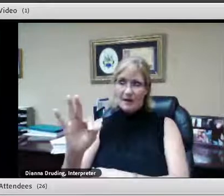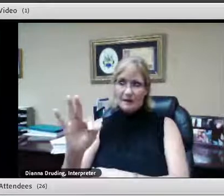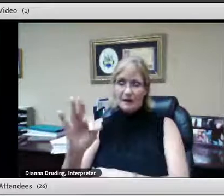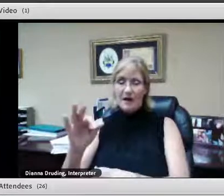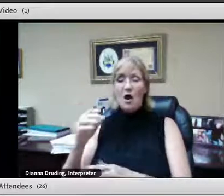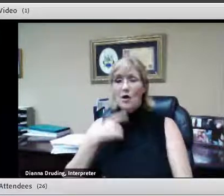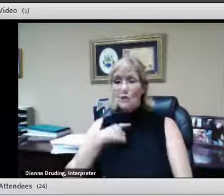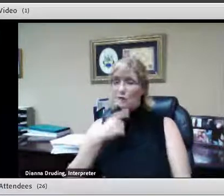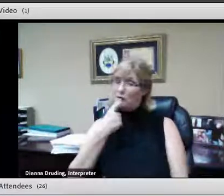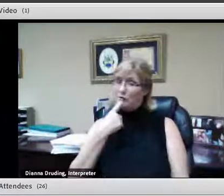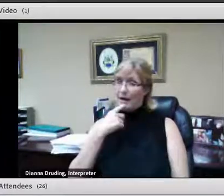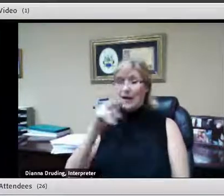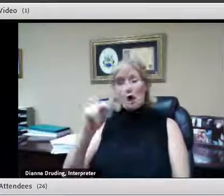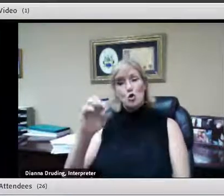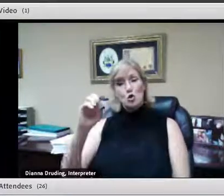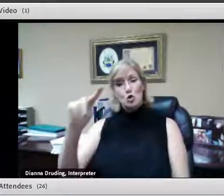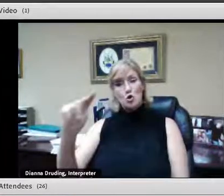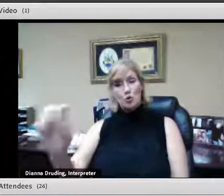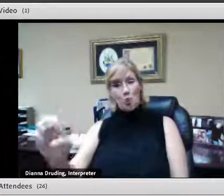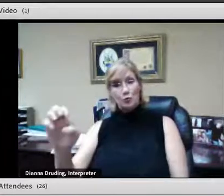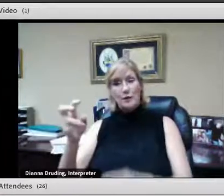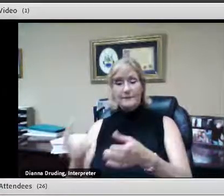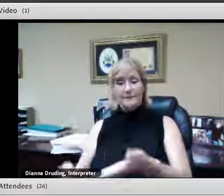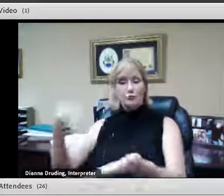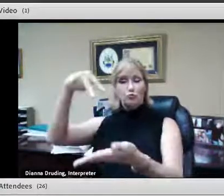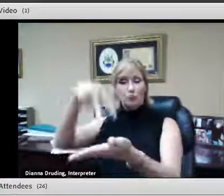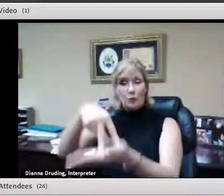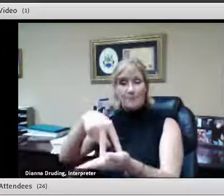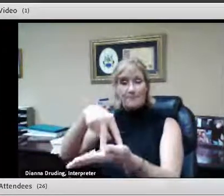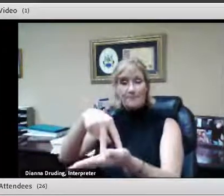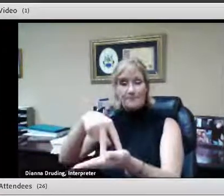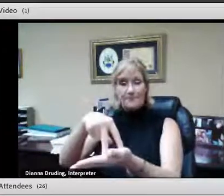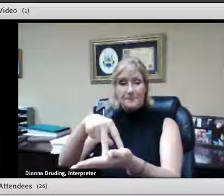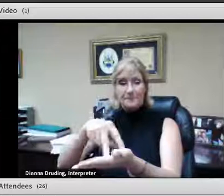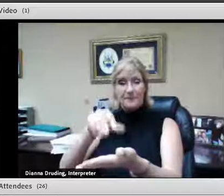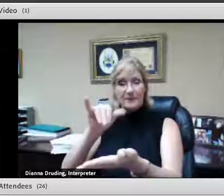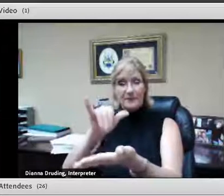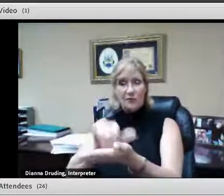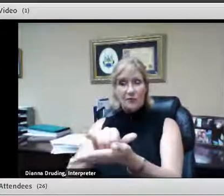and then they have to jump onto that note,